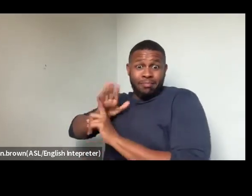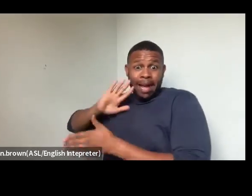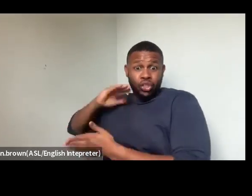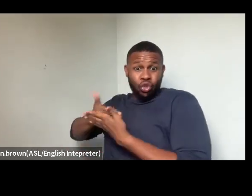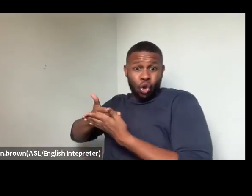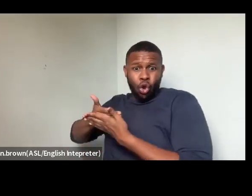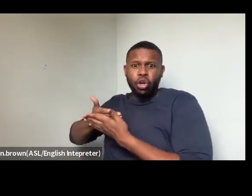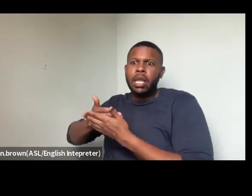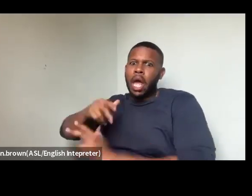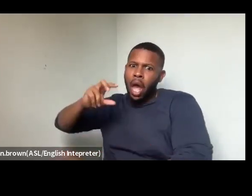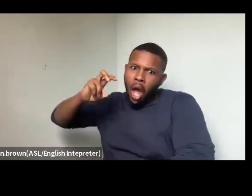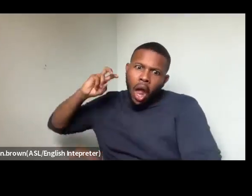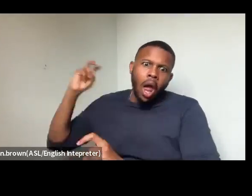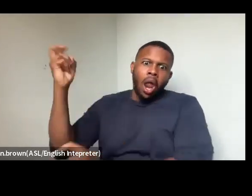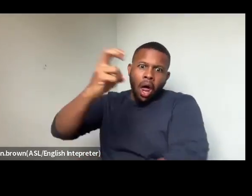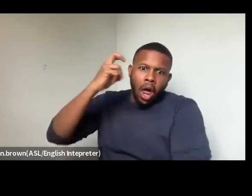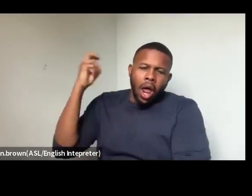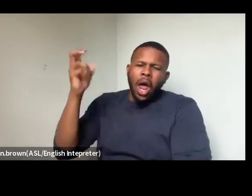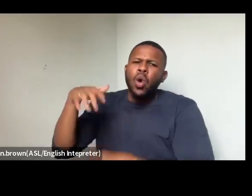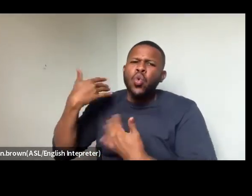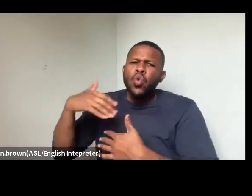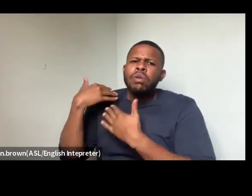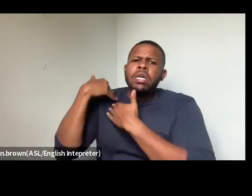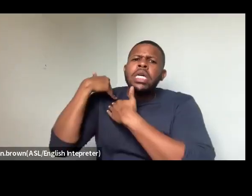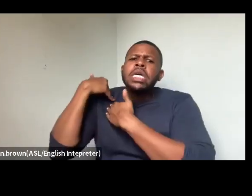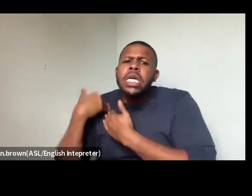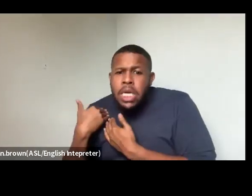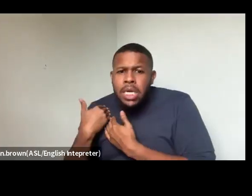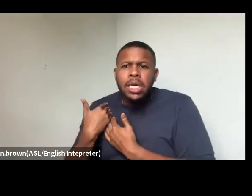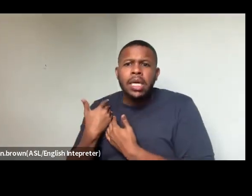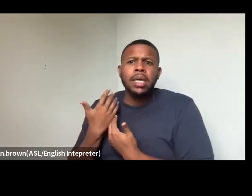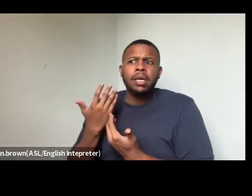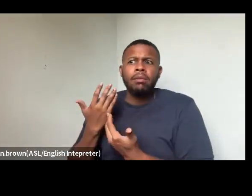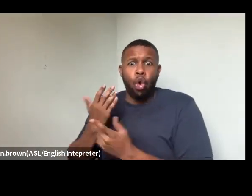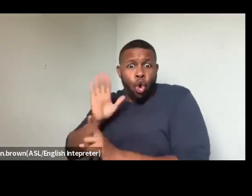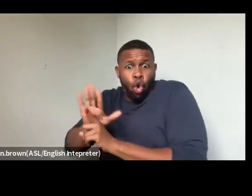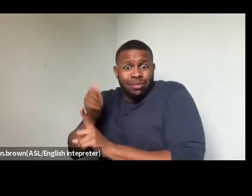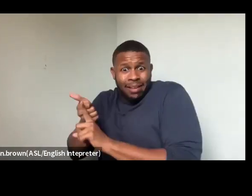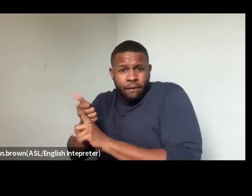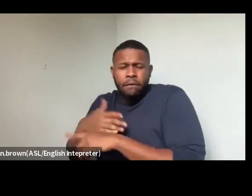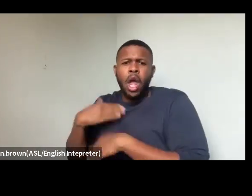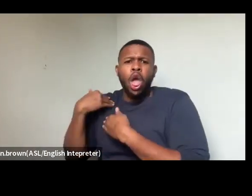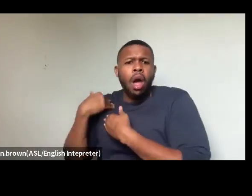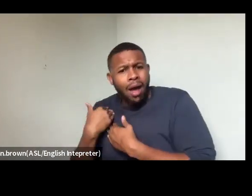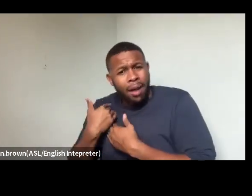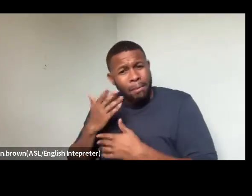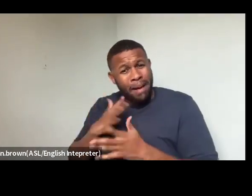not in the three you mention. We currently travel all over the U.S. for medical care for a rare